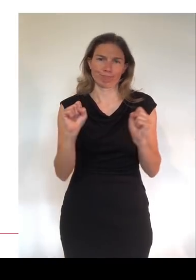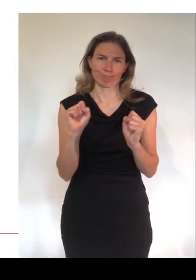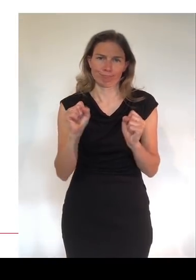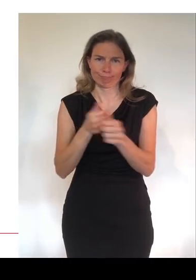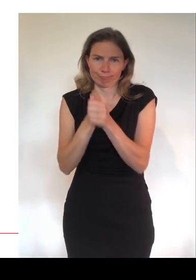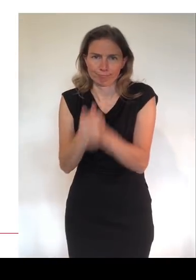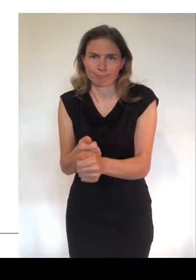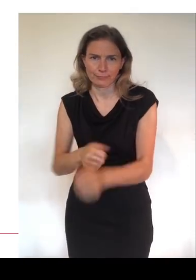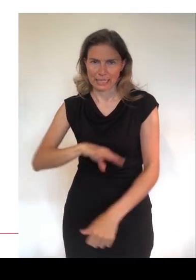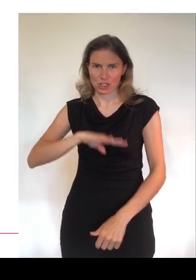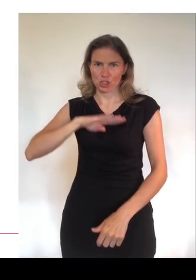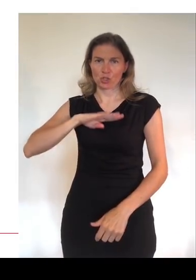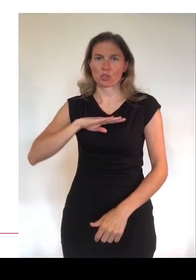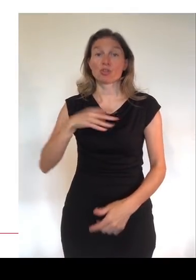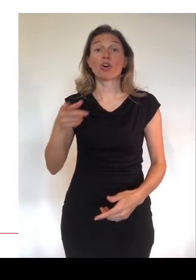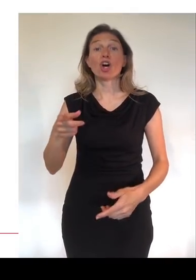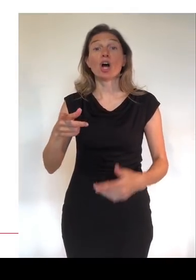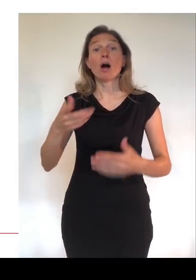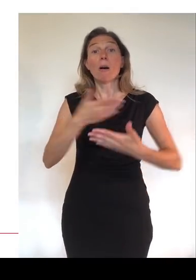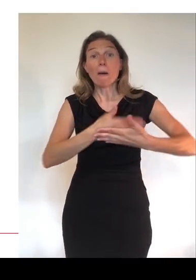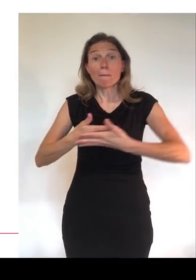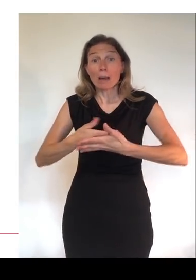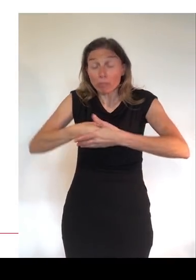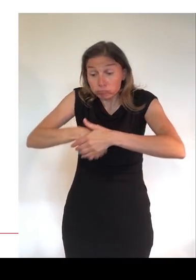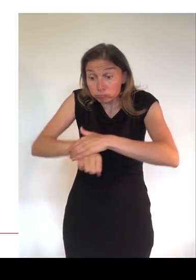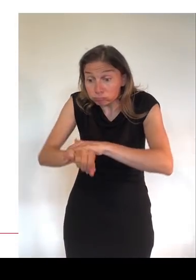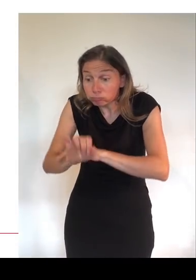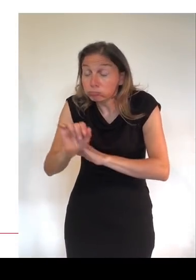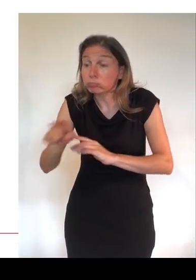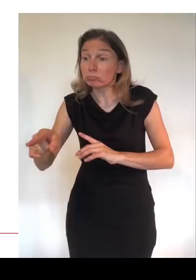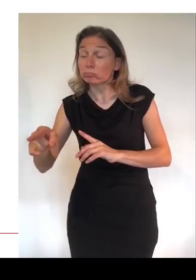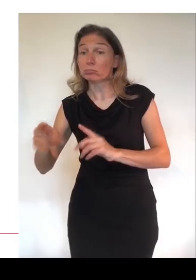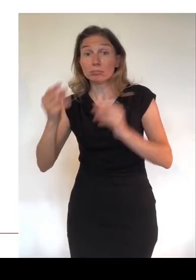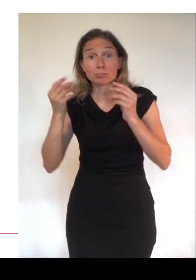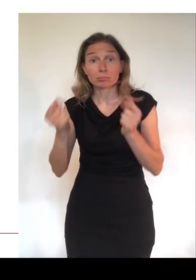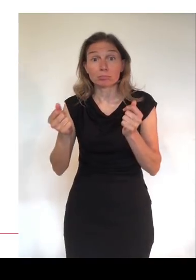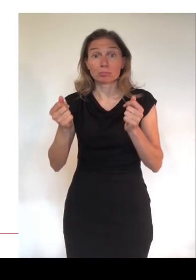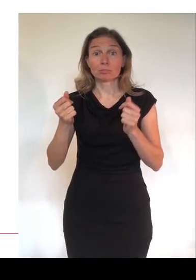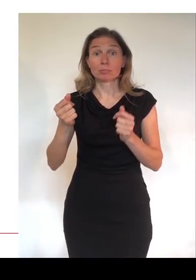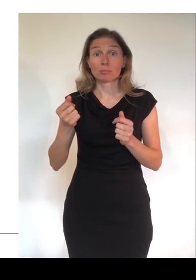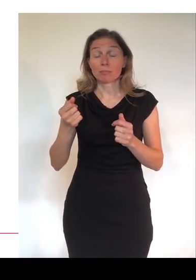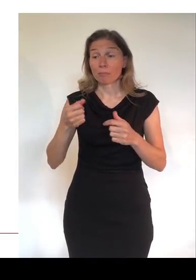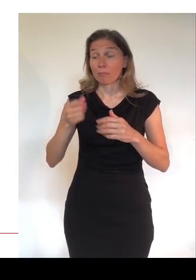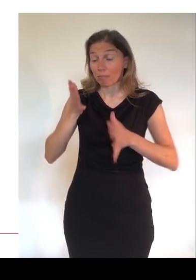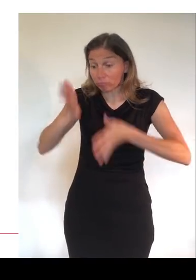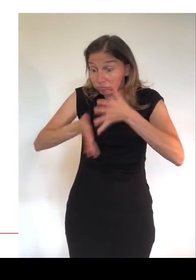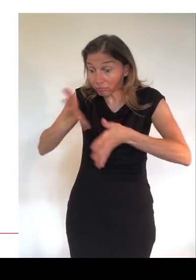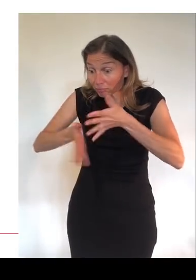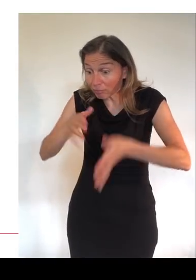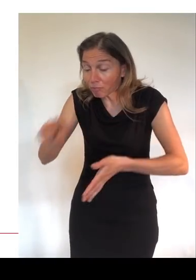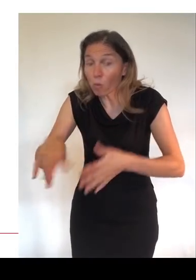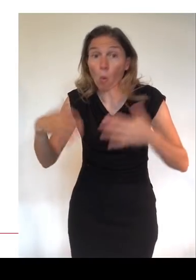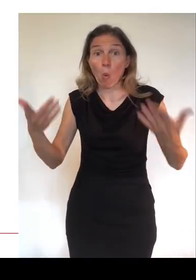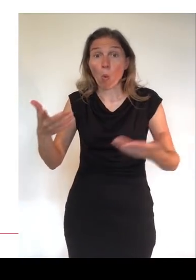or they're 2 months old they get sign language access mostly when they enter